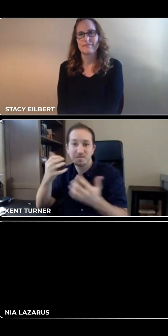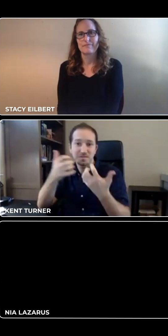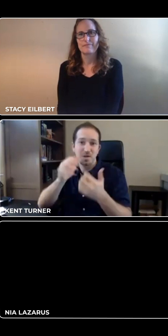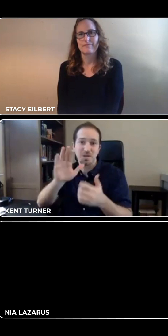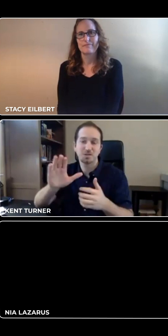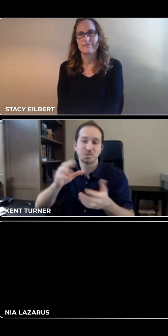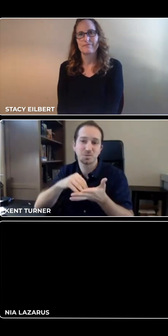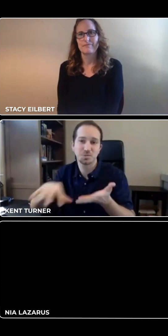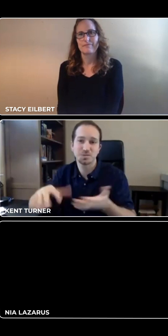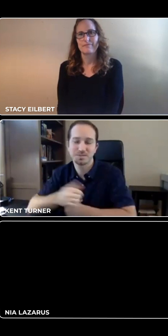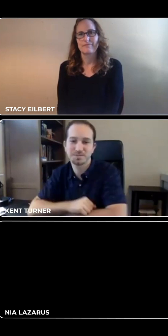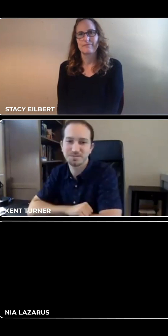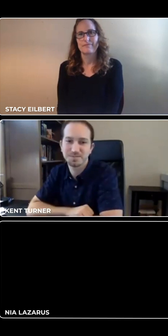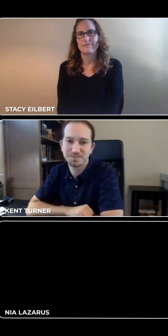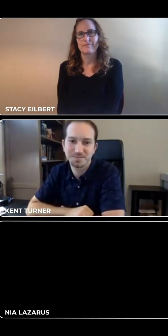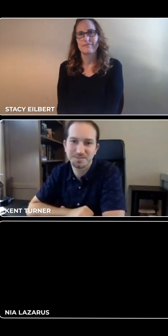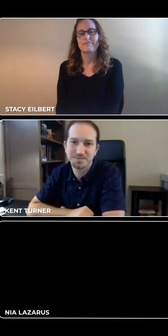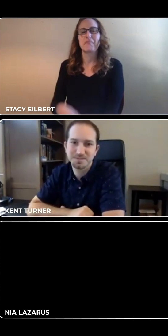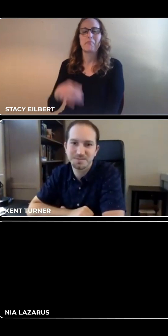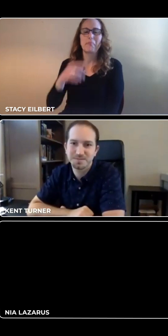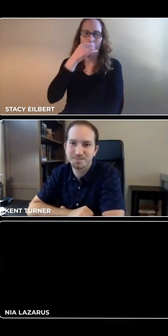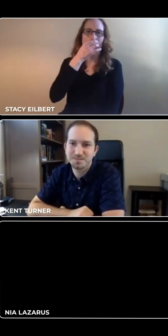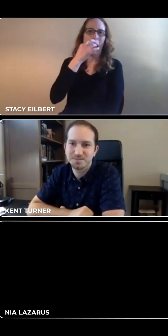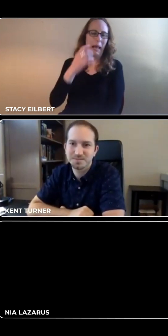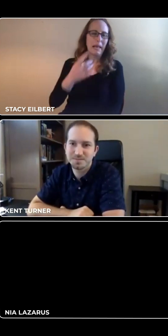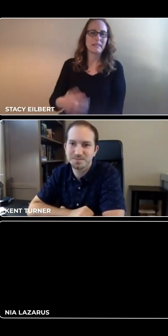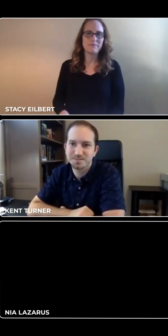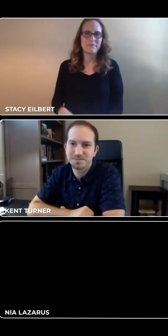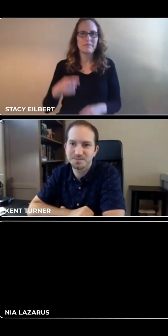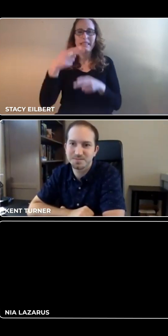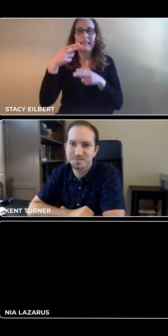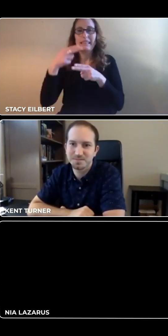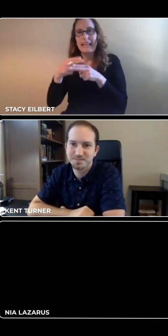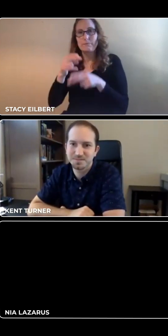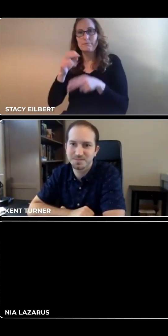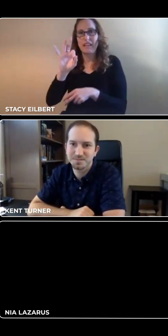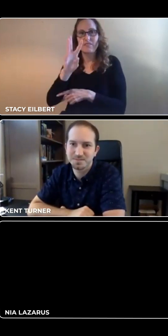And there are more resources shared. Try it out, and see if it's a great fit for your teaching.